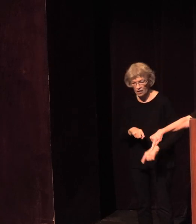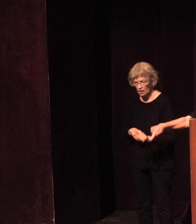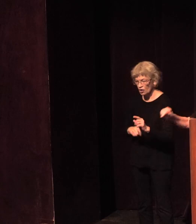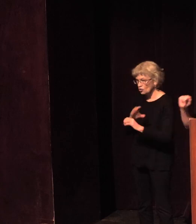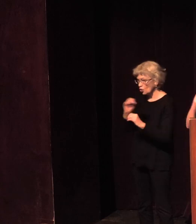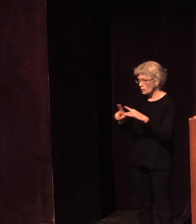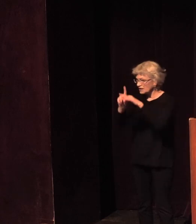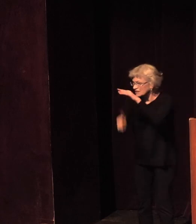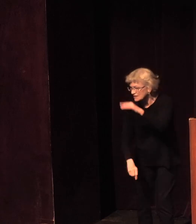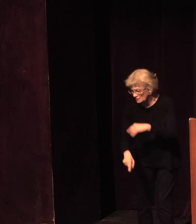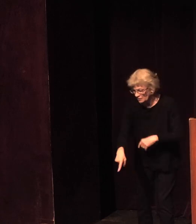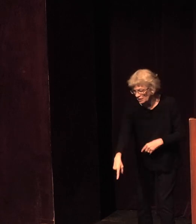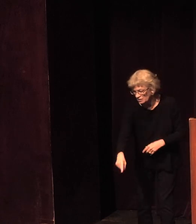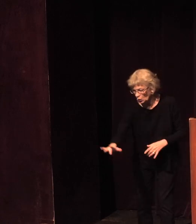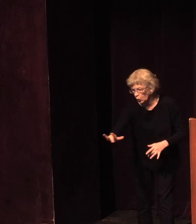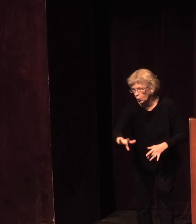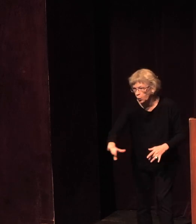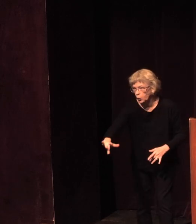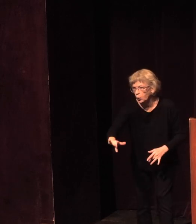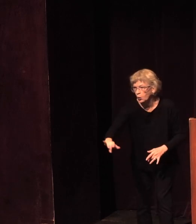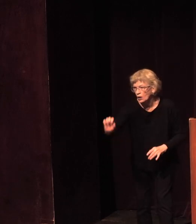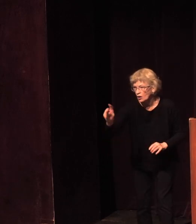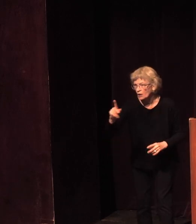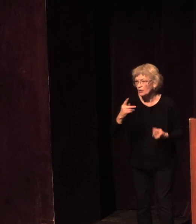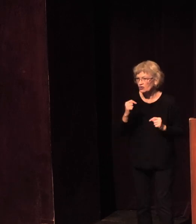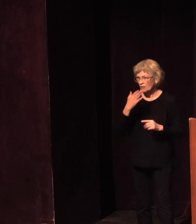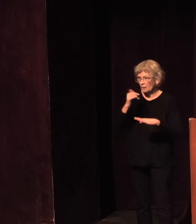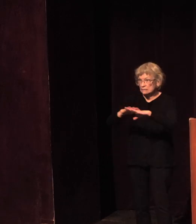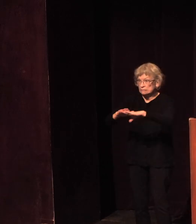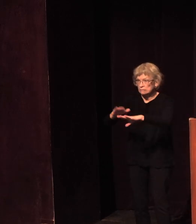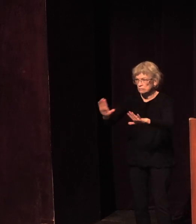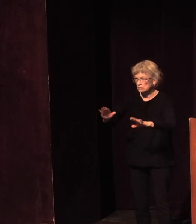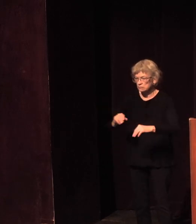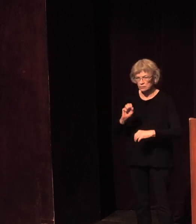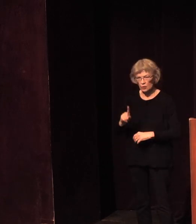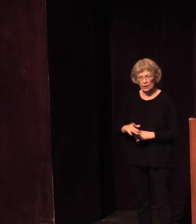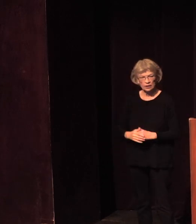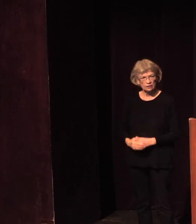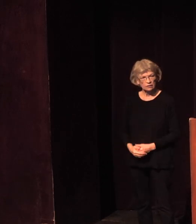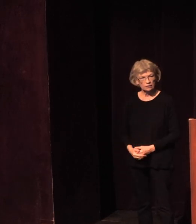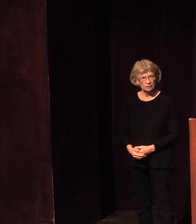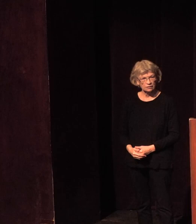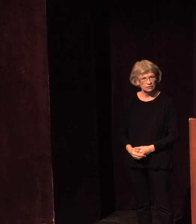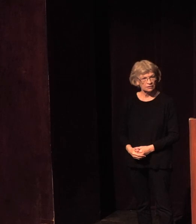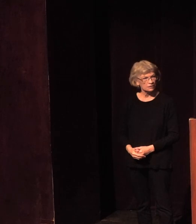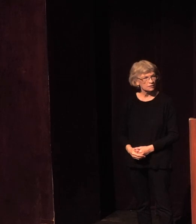for allowing us to use the Garvin here. I was given very strict instructions to make sure that none of the presenters disappear so I will